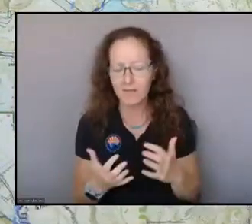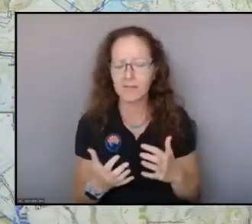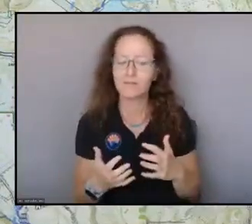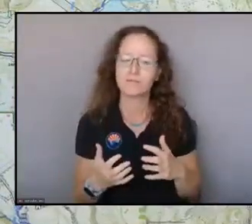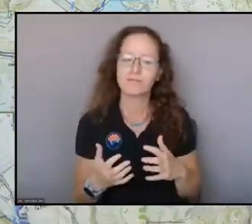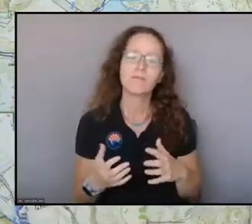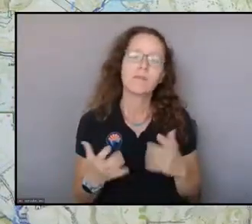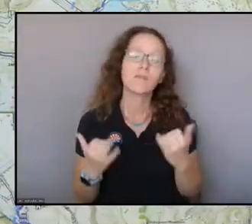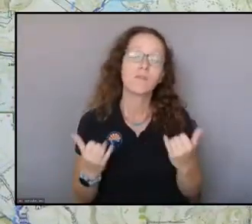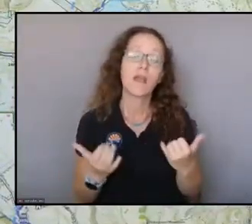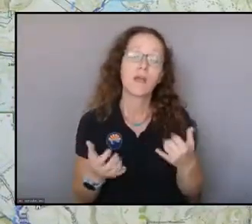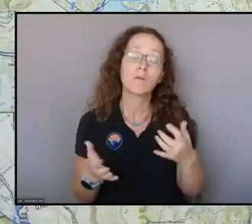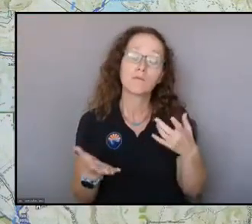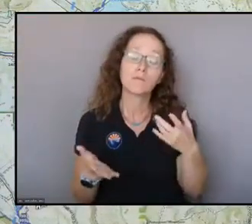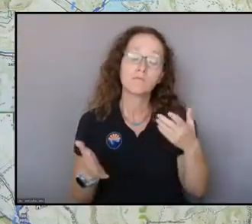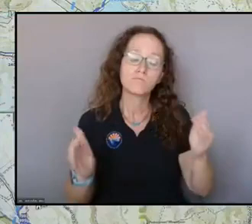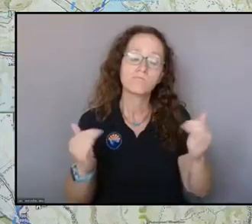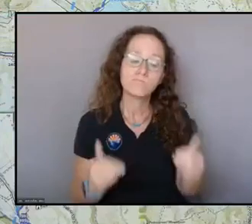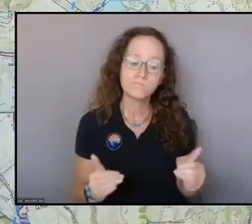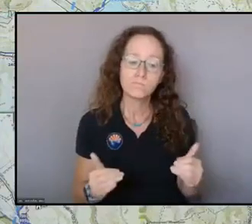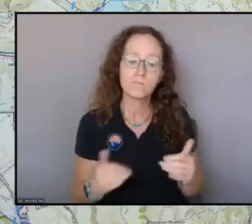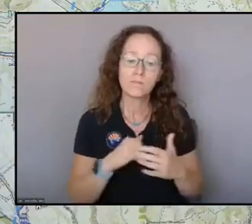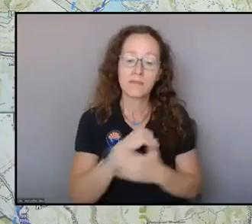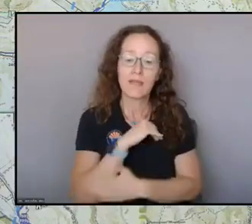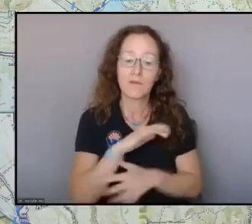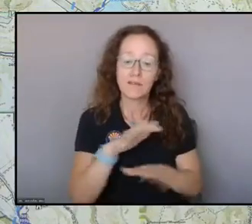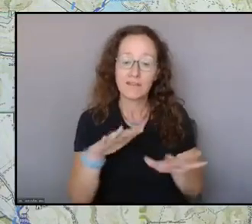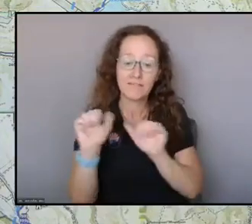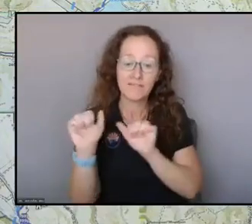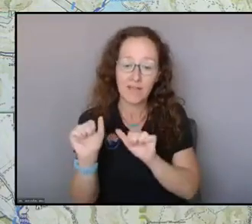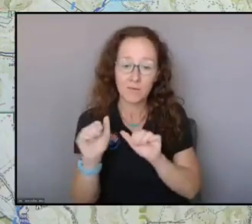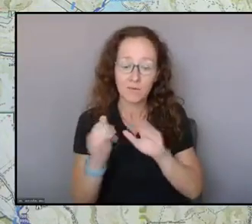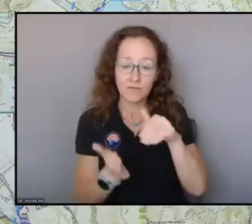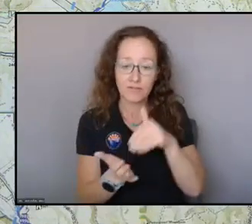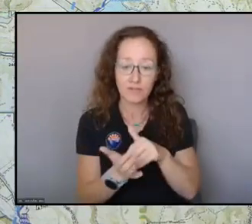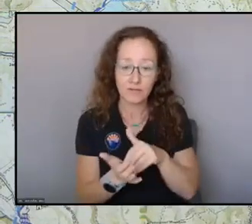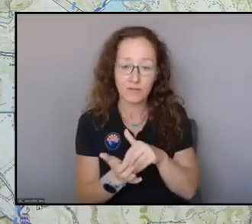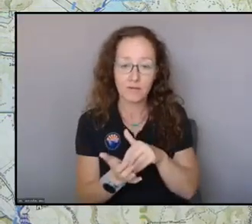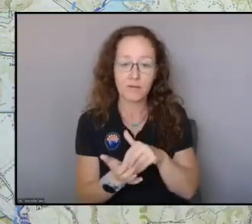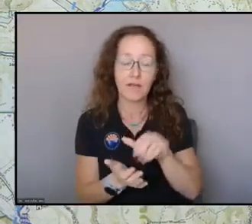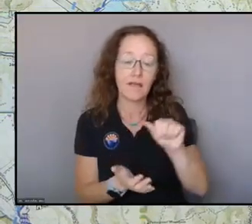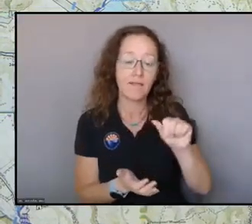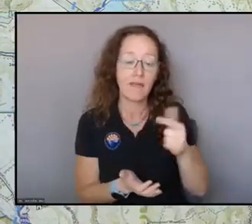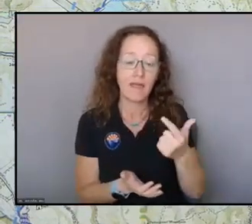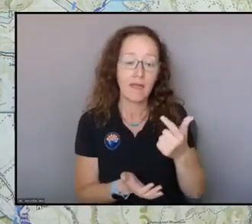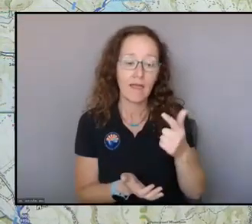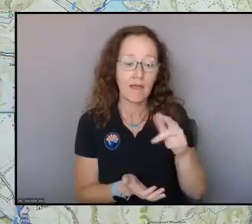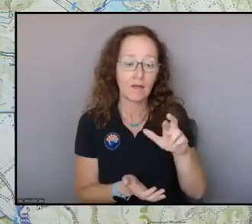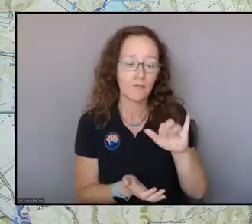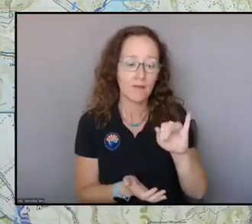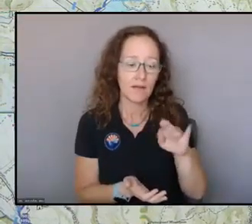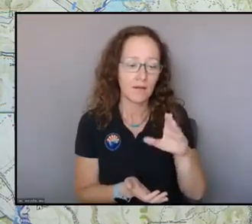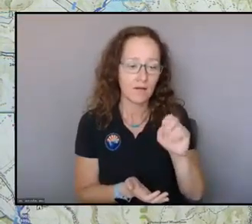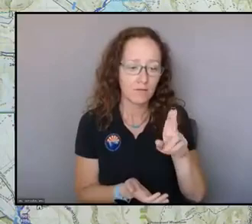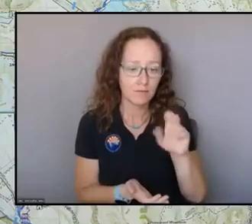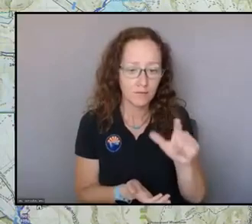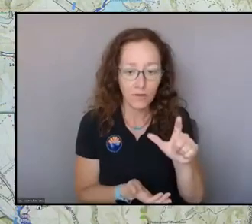COUNTY'S EVACUATION CENTER. THERE ARE 17 PEOPLE AT THE ONE EYE GONZALEZ AGRICULTURE CENTER. THESE